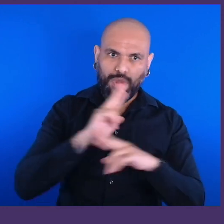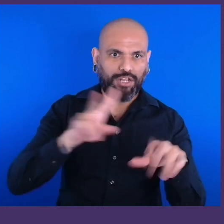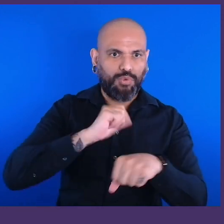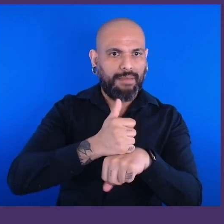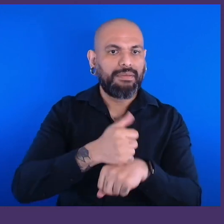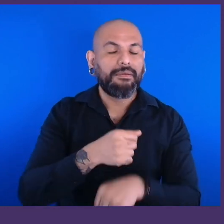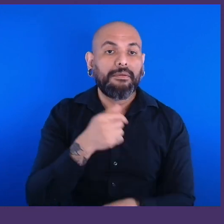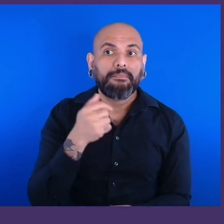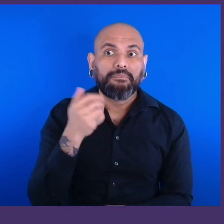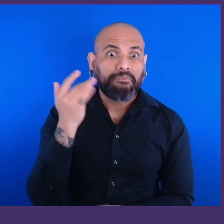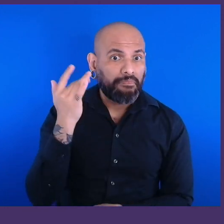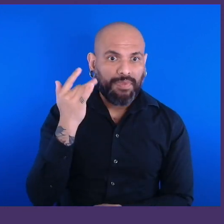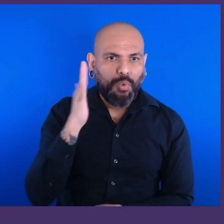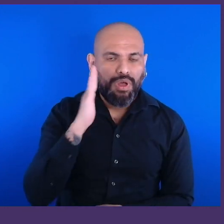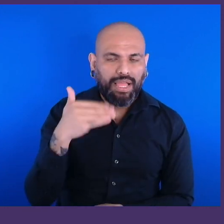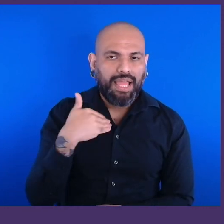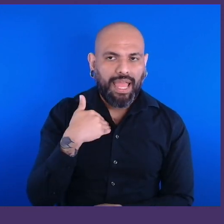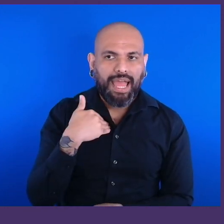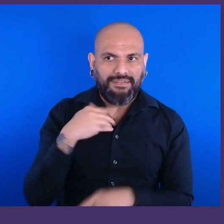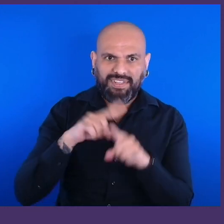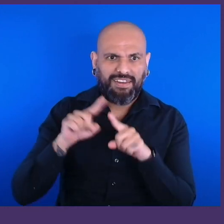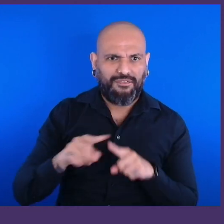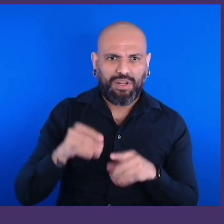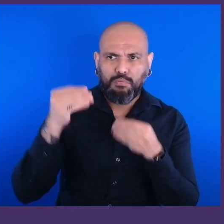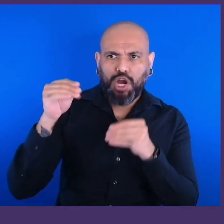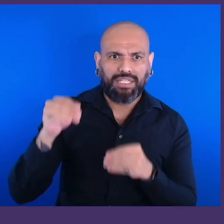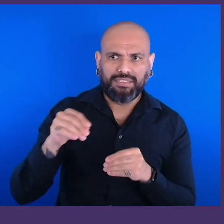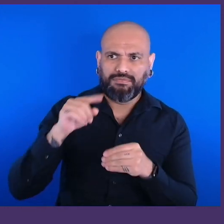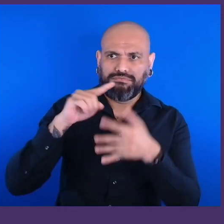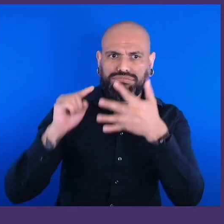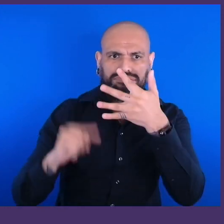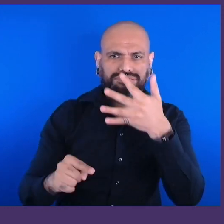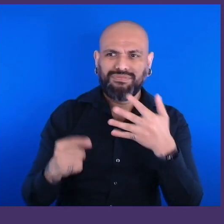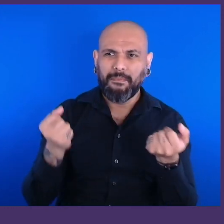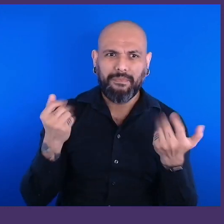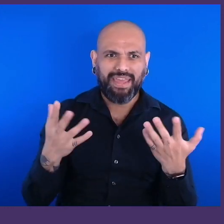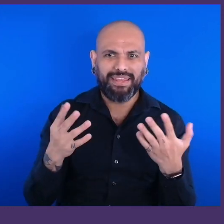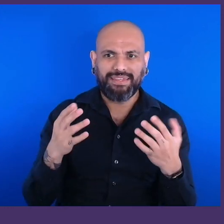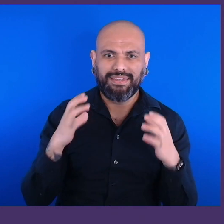in the markets, a growing number of consumers that are expecting